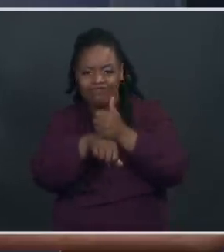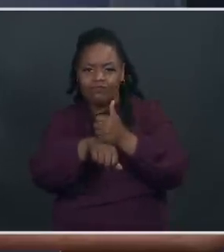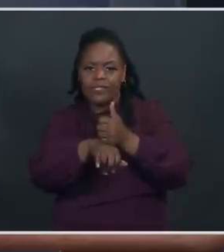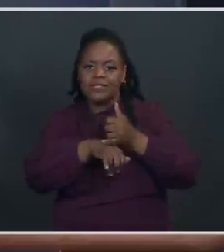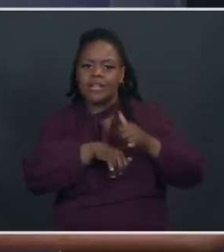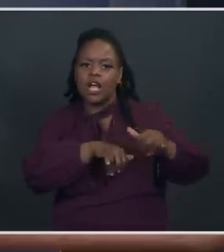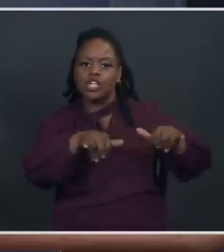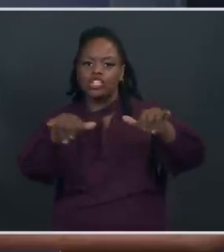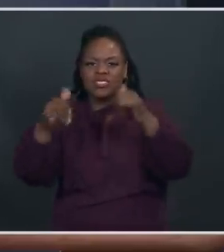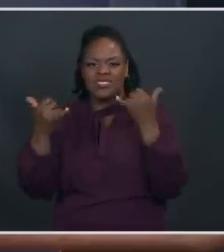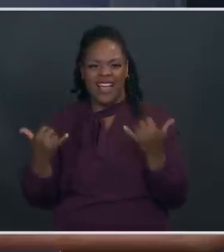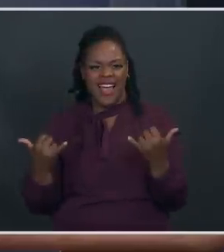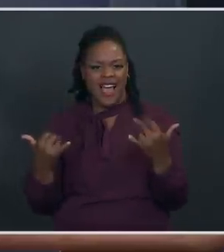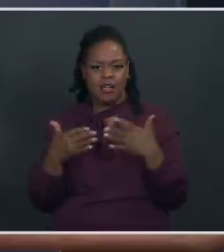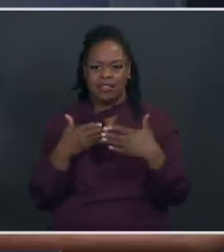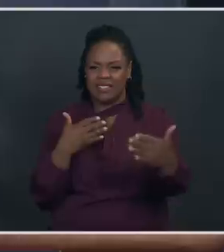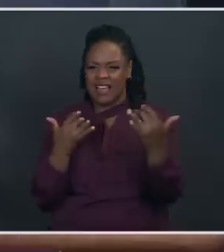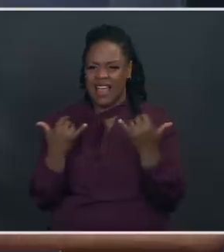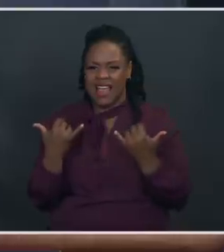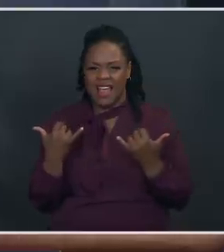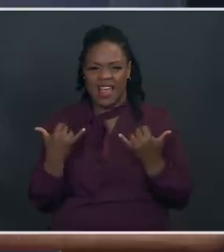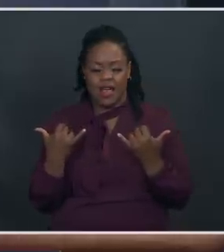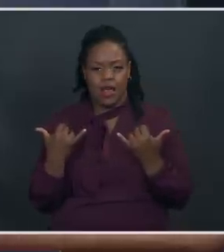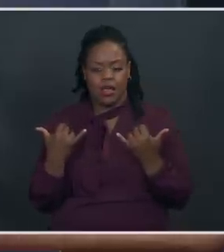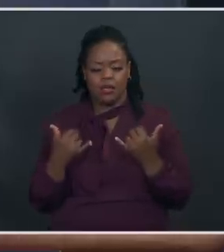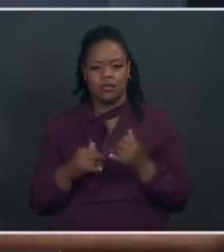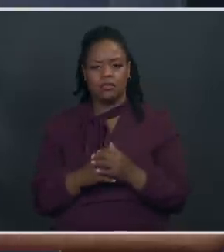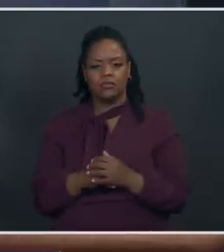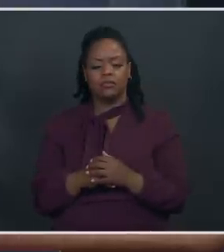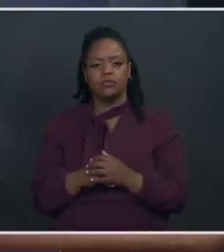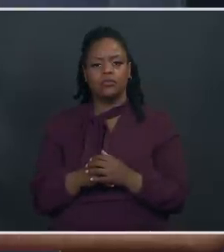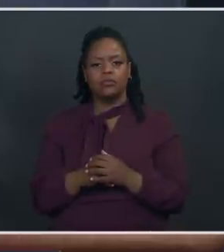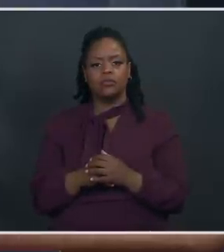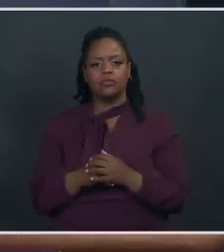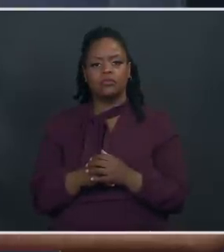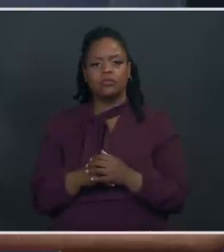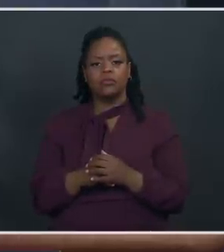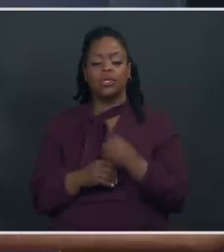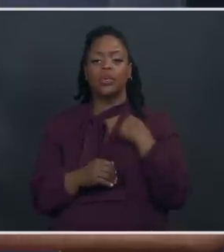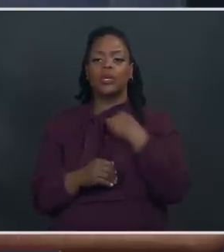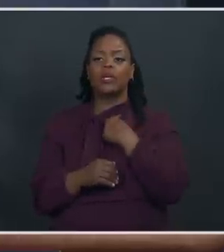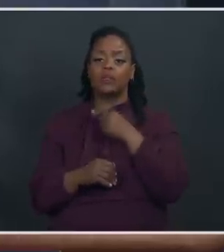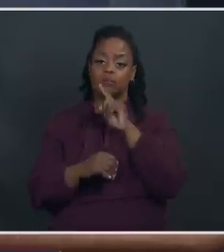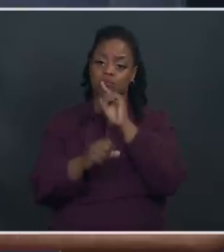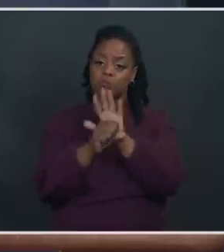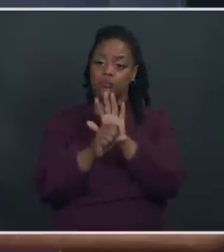and in places that we can invest. In fact, it commits 40 percent of our investment